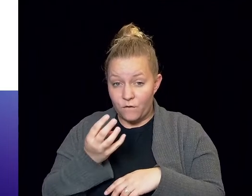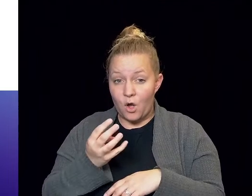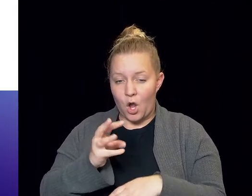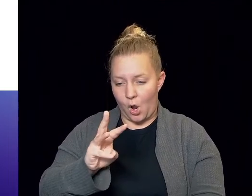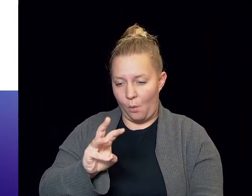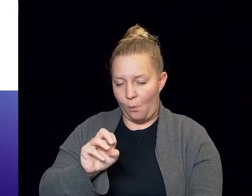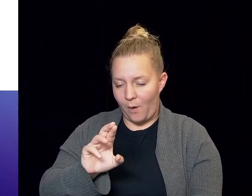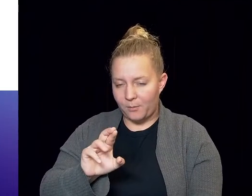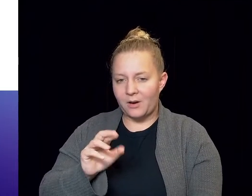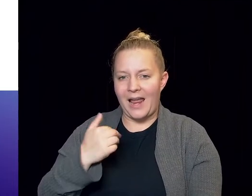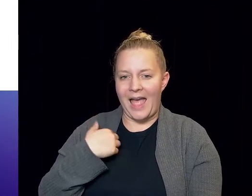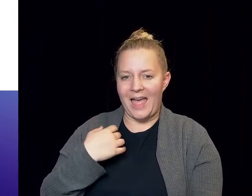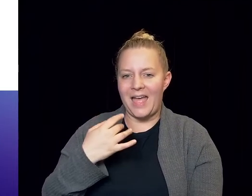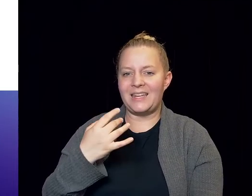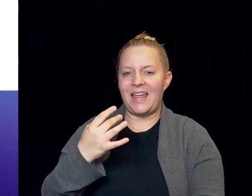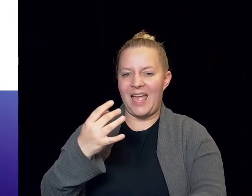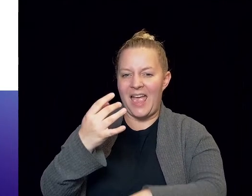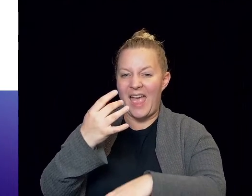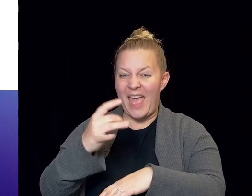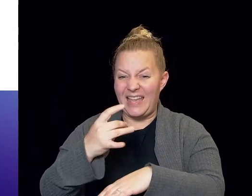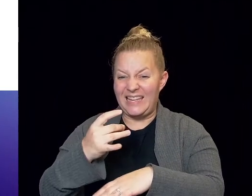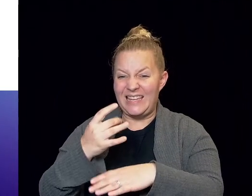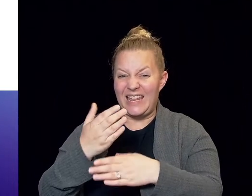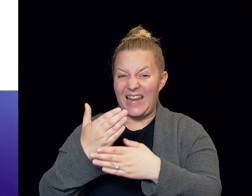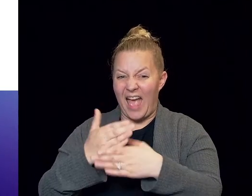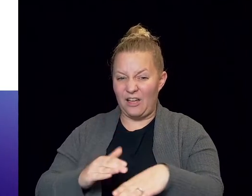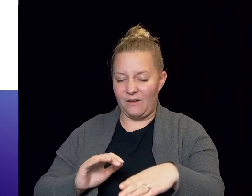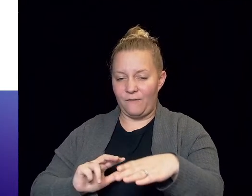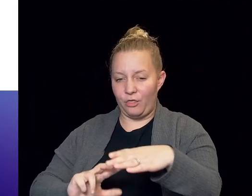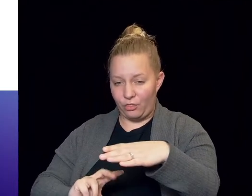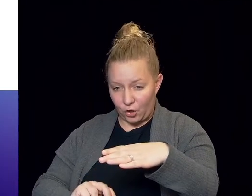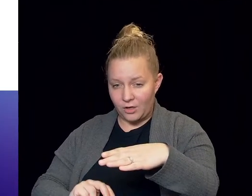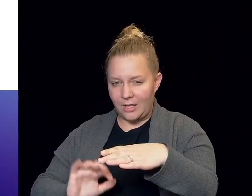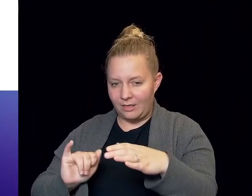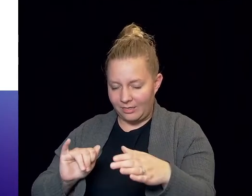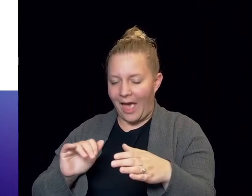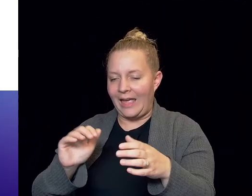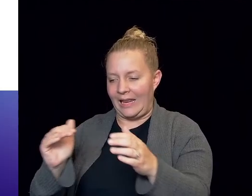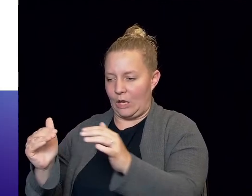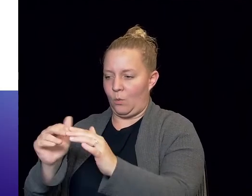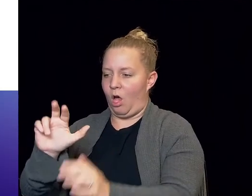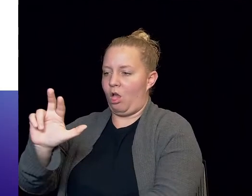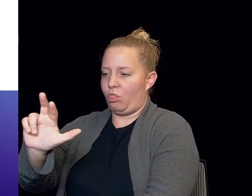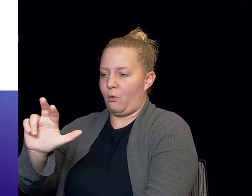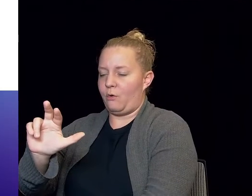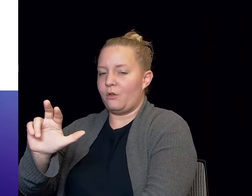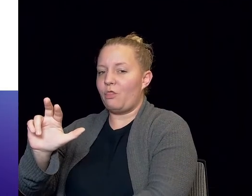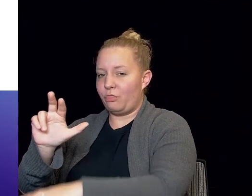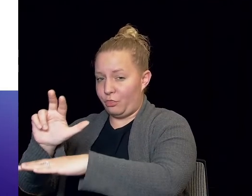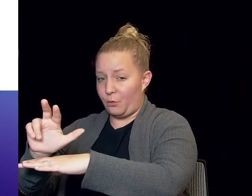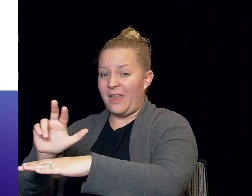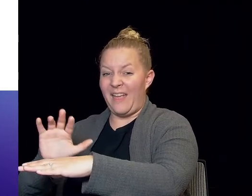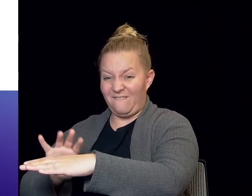which simplifies down to 3/5 and notice that 3/5 did give us that decimal of .6